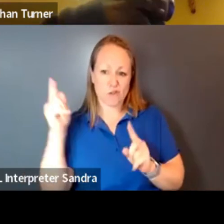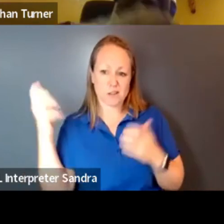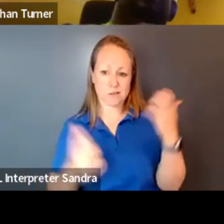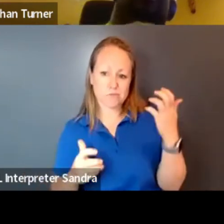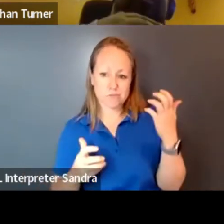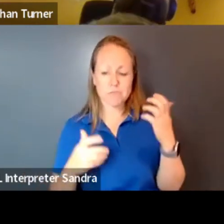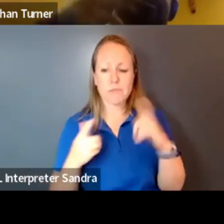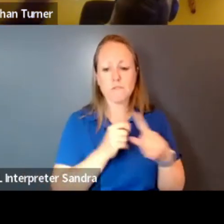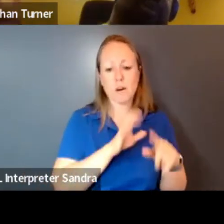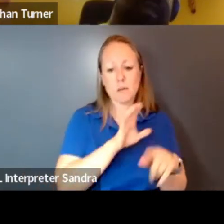manager and his brokerage?